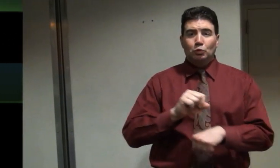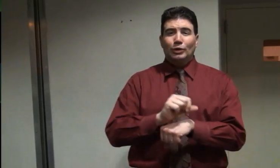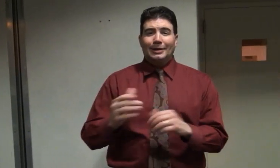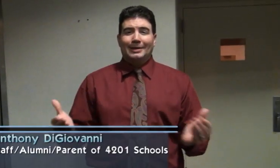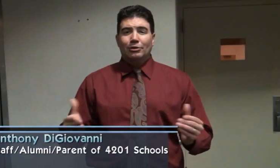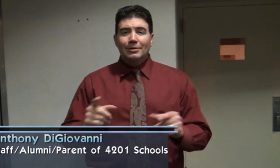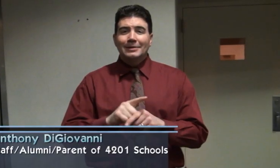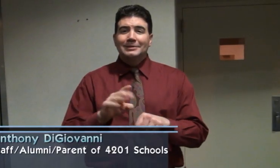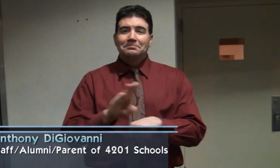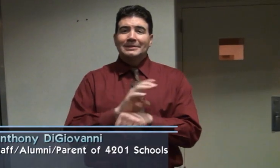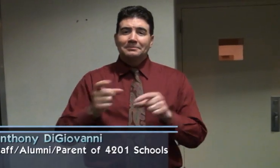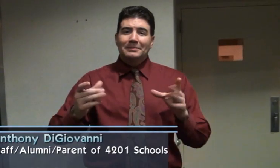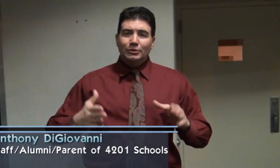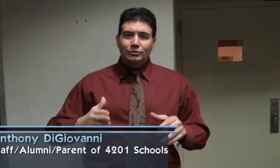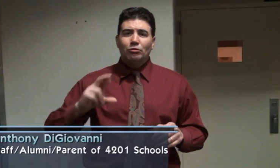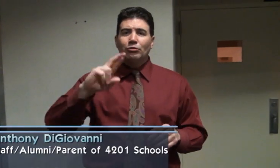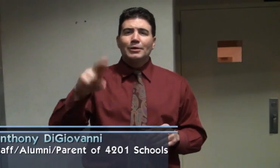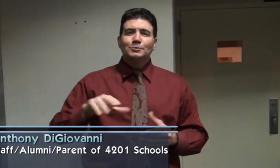[Anthony DiGiovanni] I work here at Rochester School for the Deaf as the business manager.